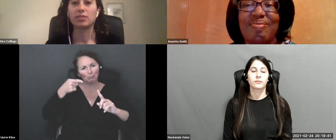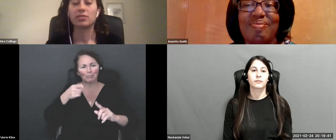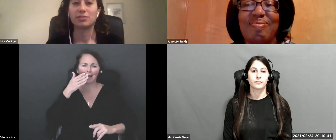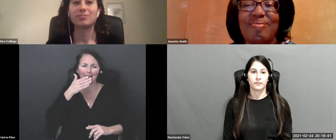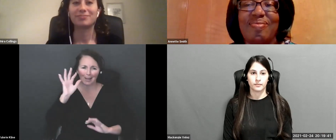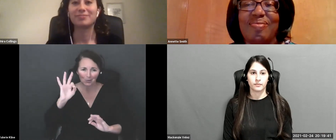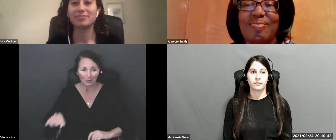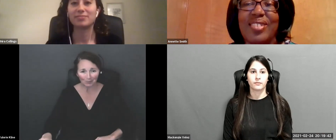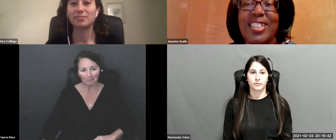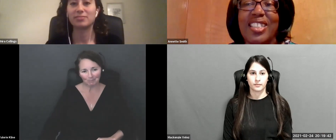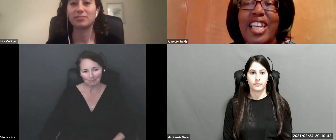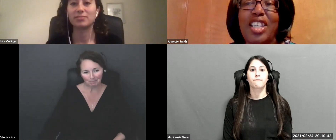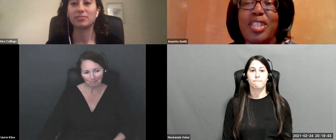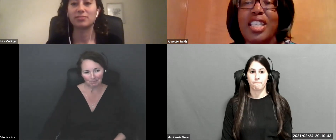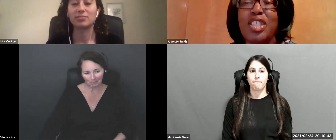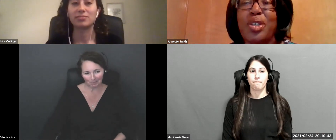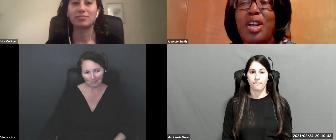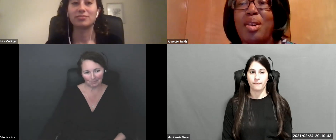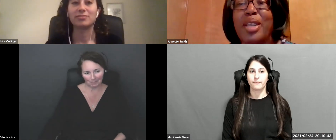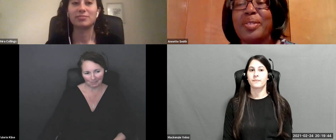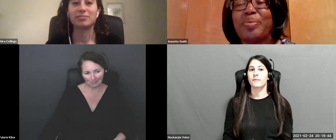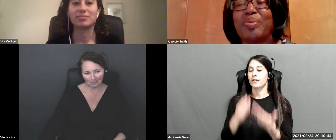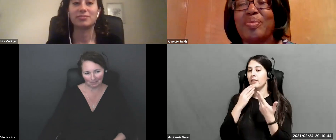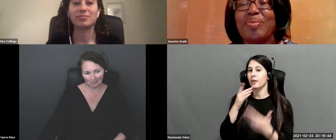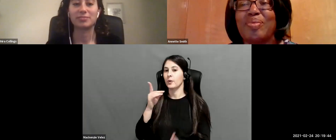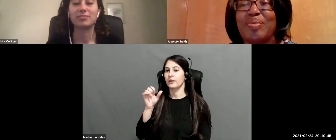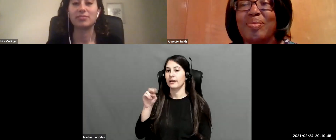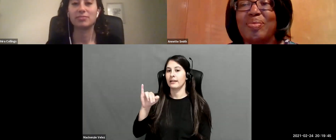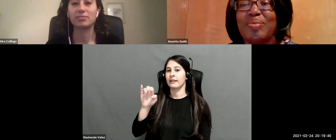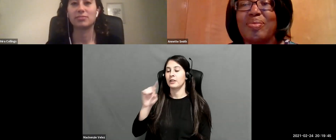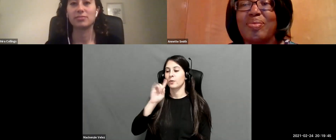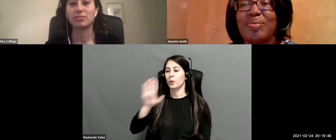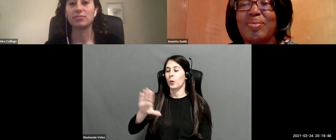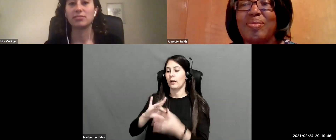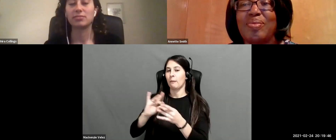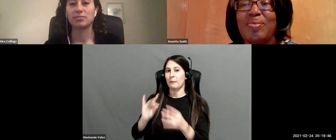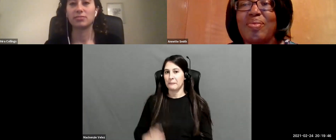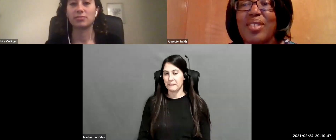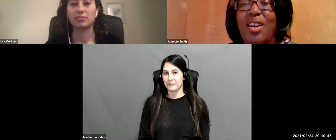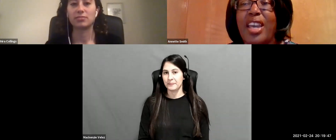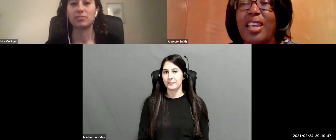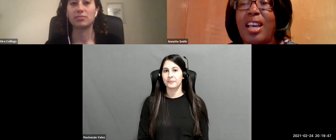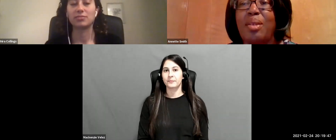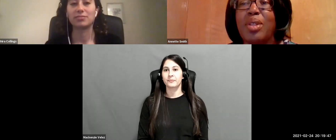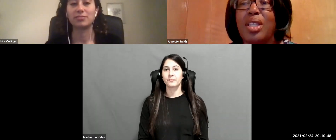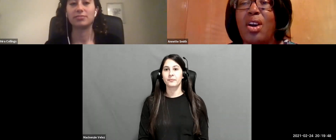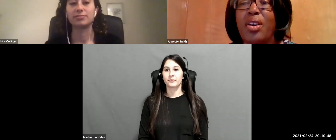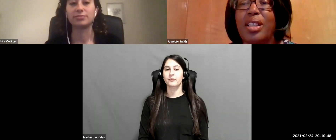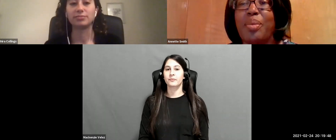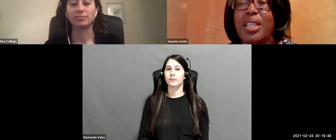and SWH of the things that people say to both groups. So I appreciate you pointing that out. Right.